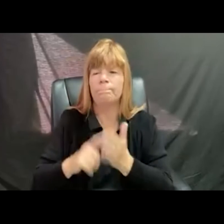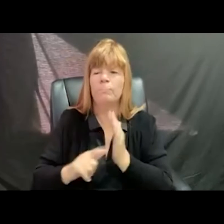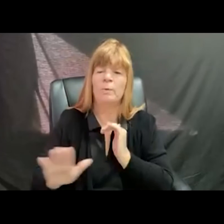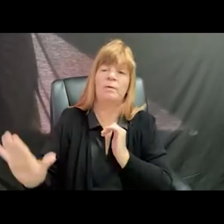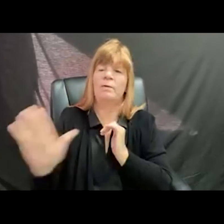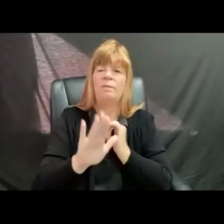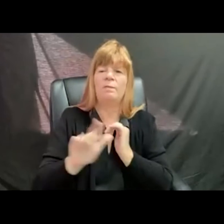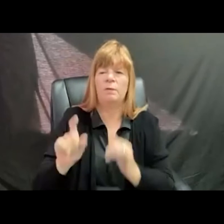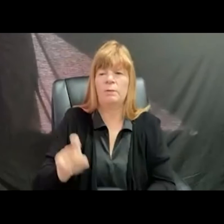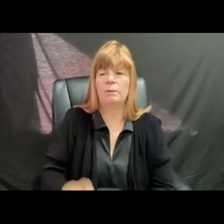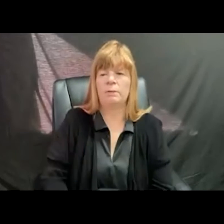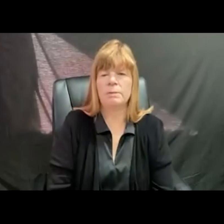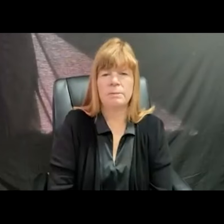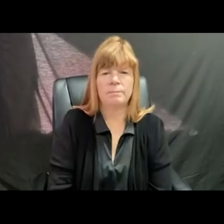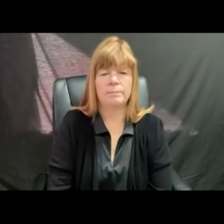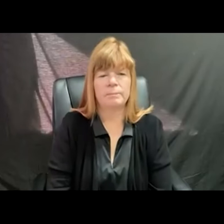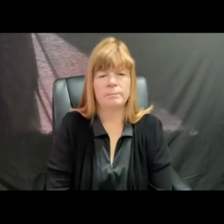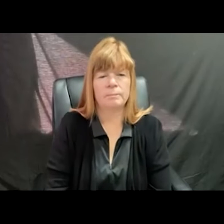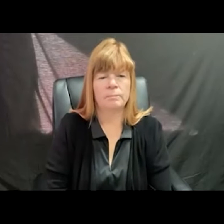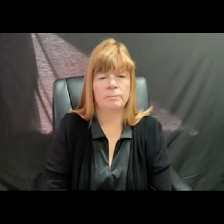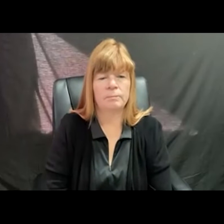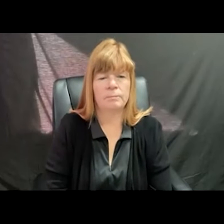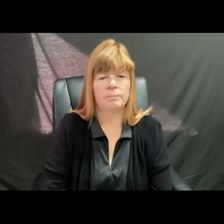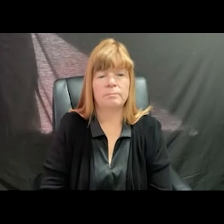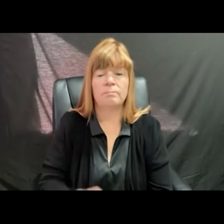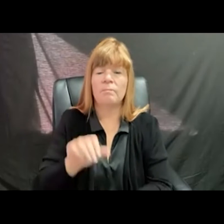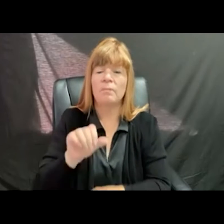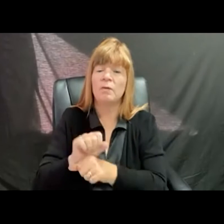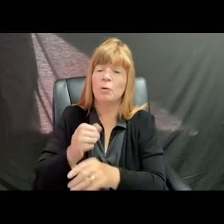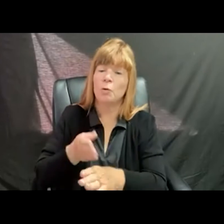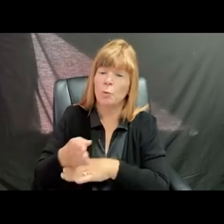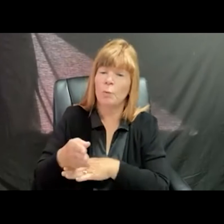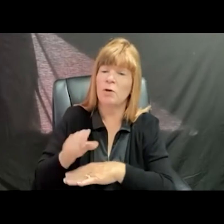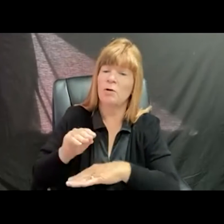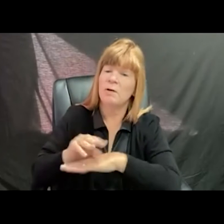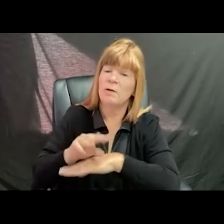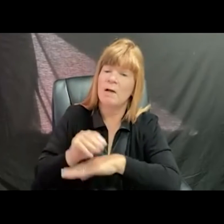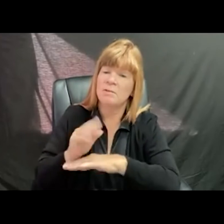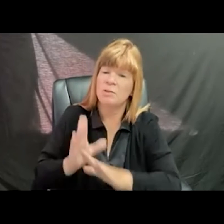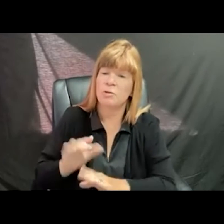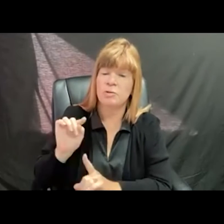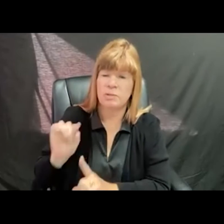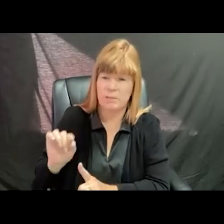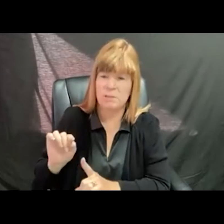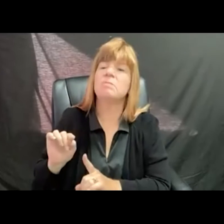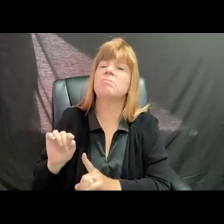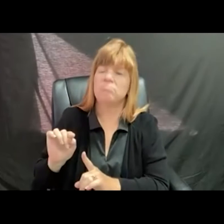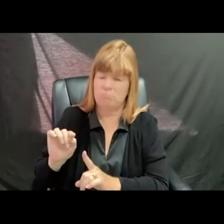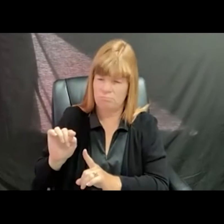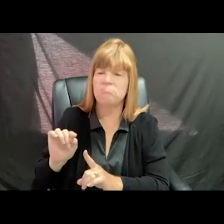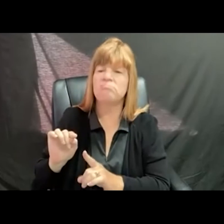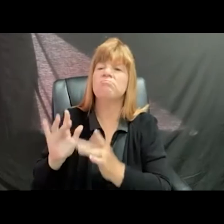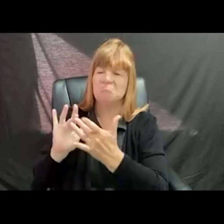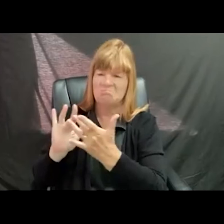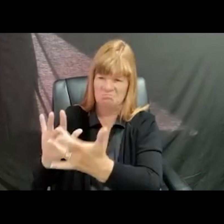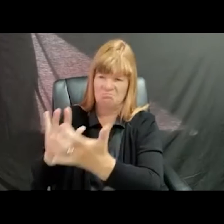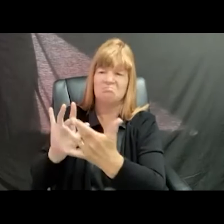are the career counselors do communicate with the teachers of teachers of record normally at